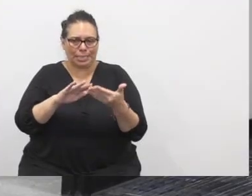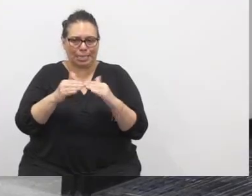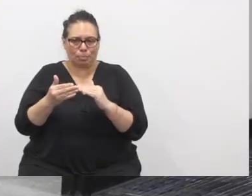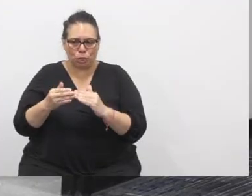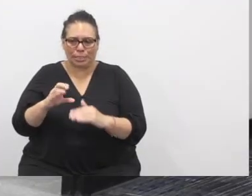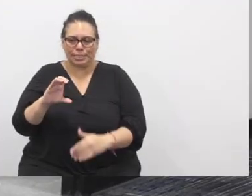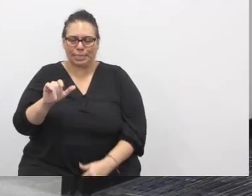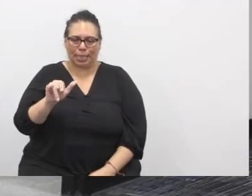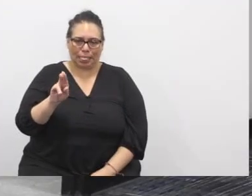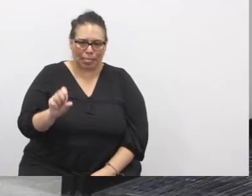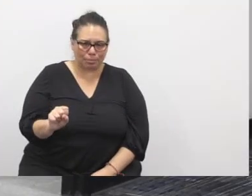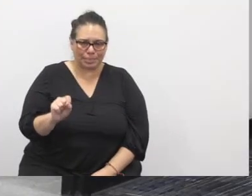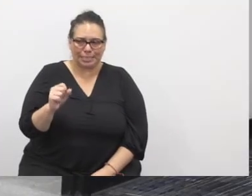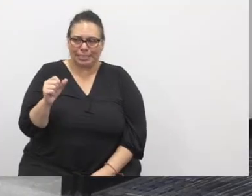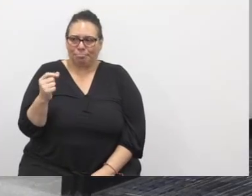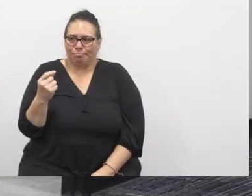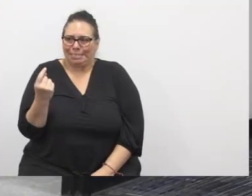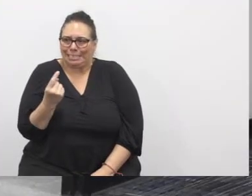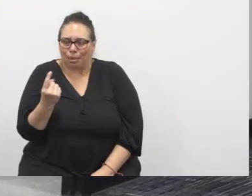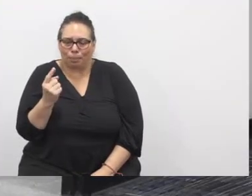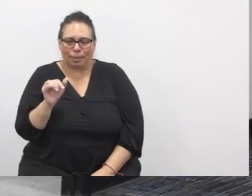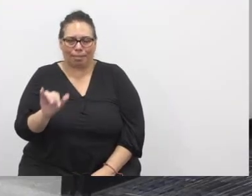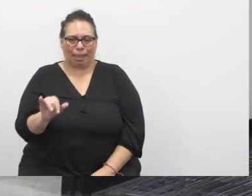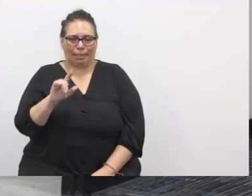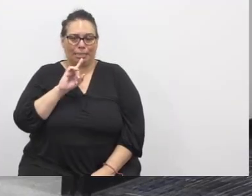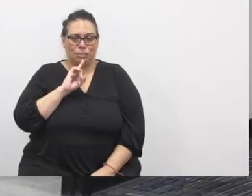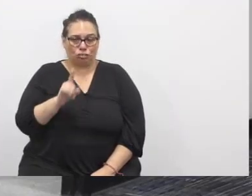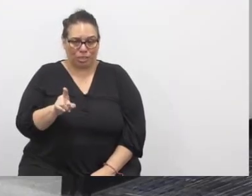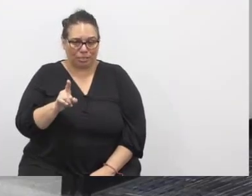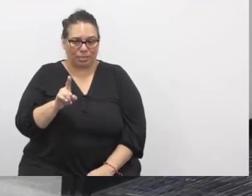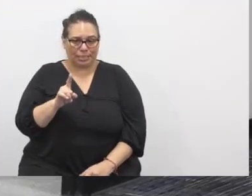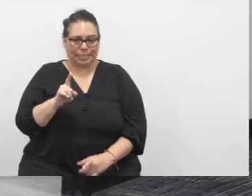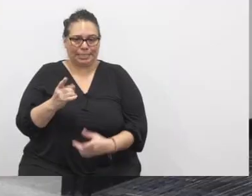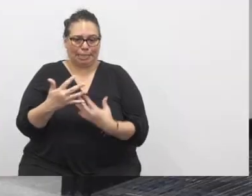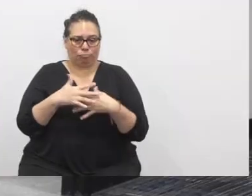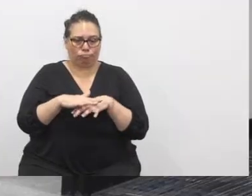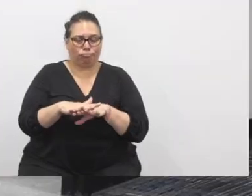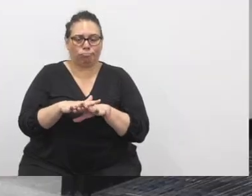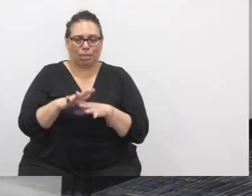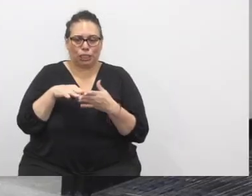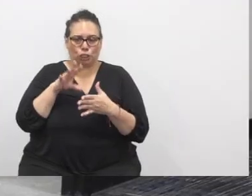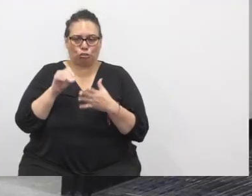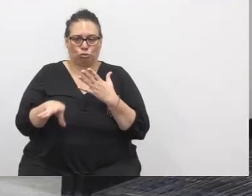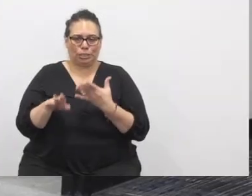something of that nature. That's what really integrate students into school community.